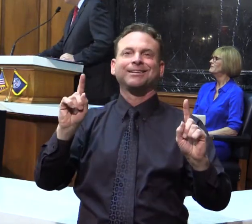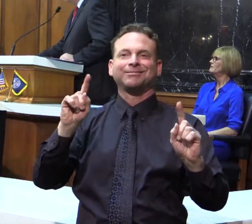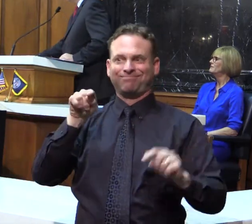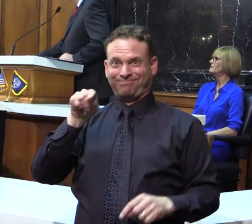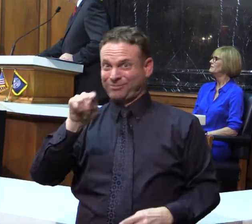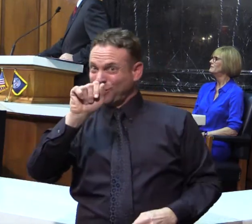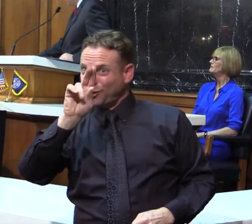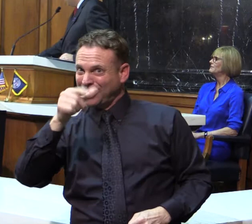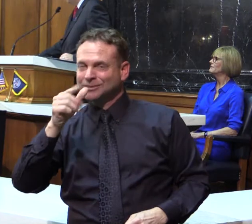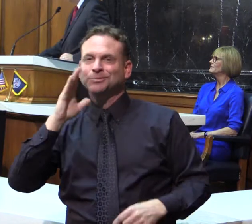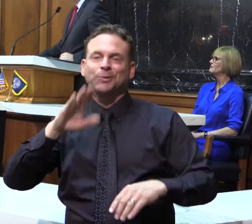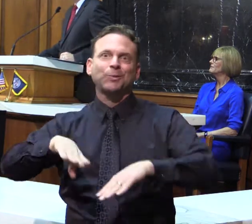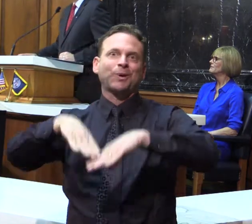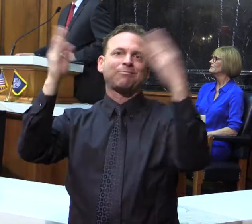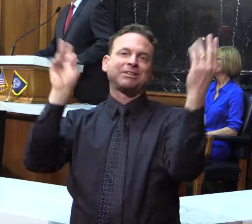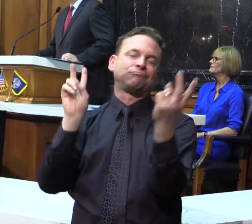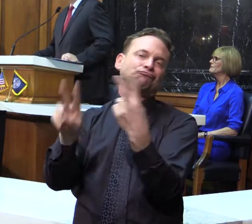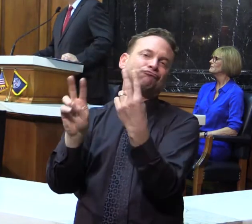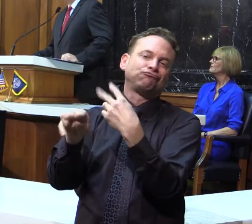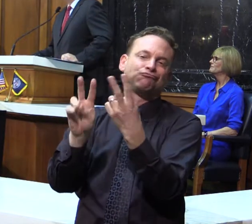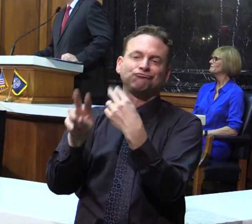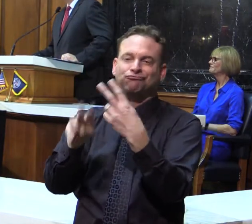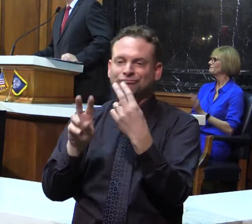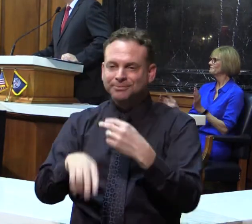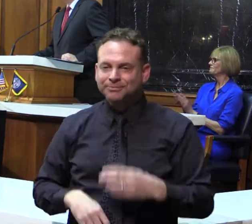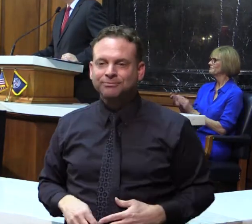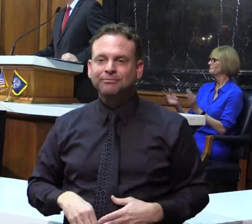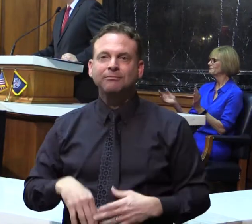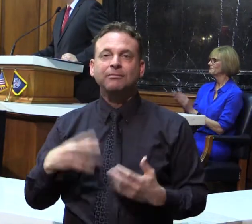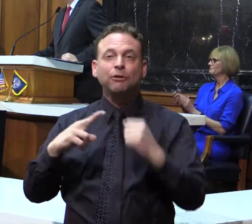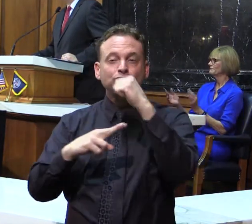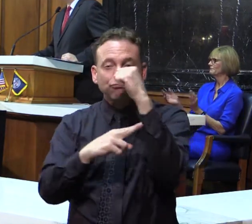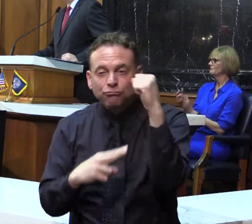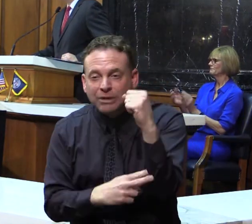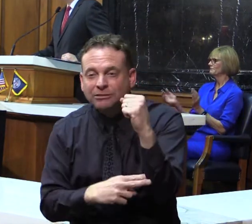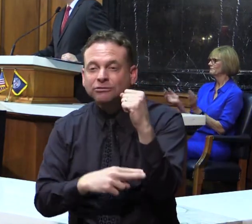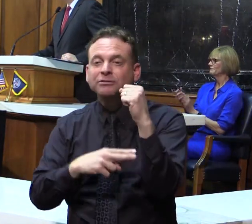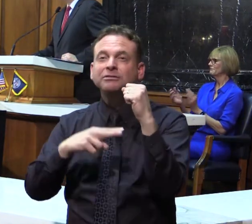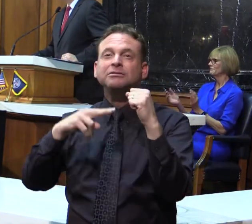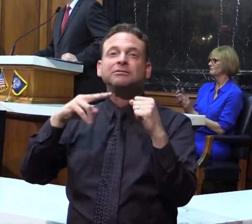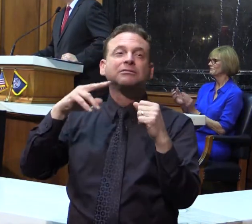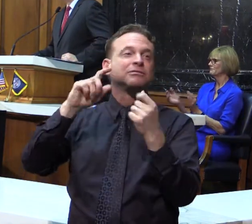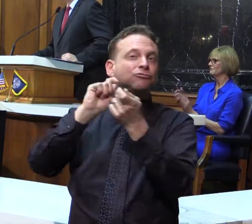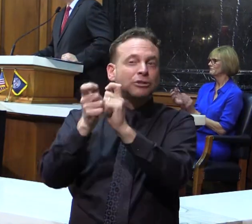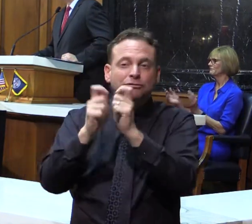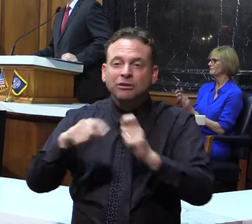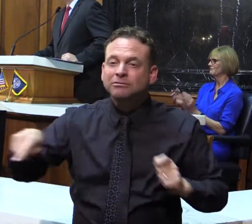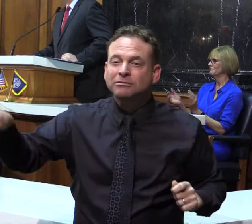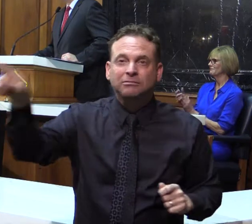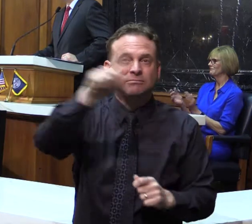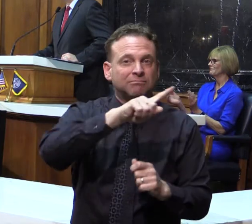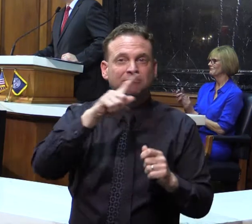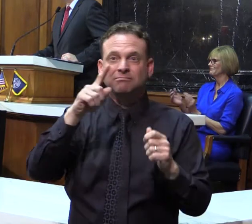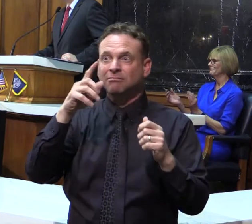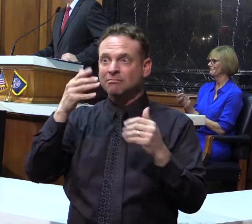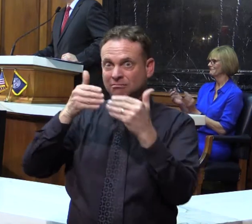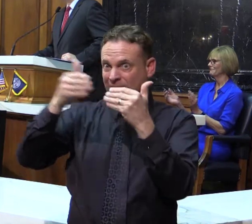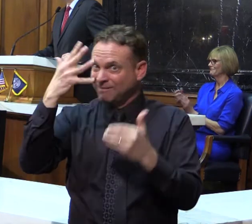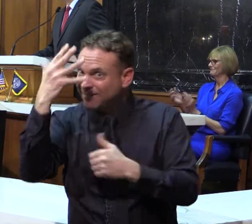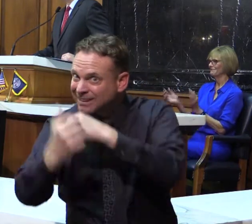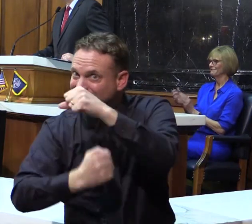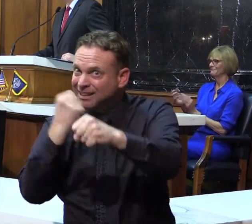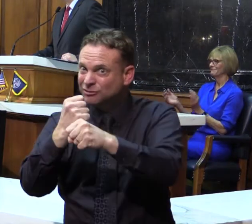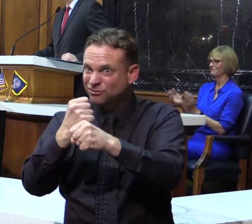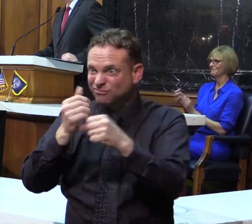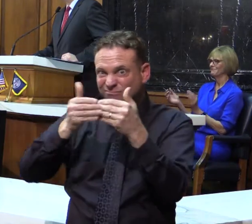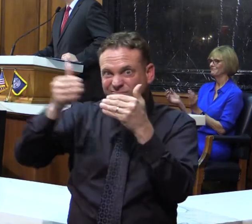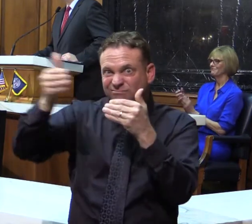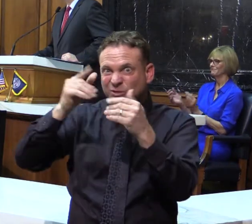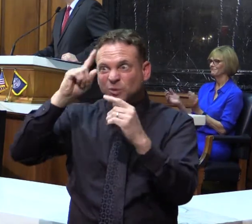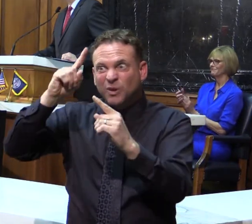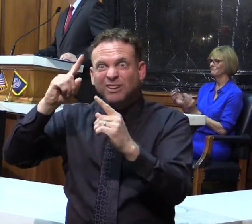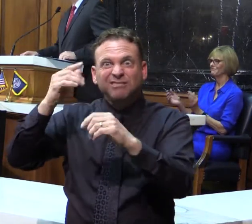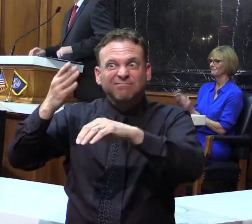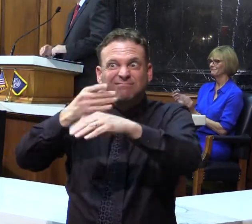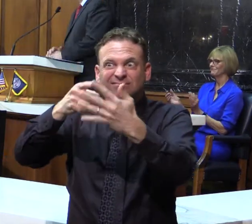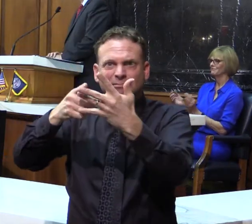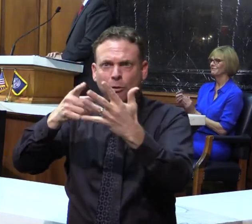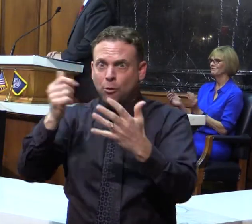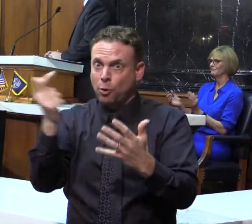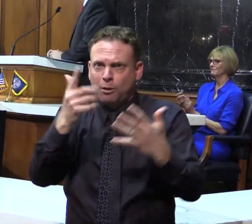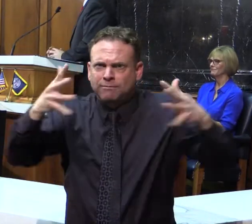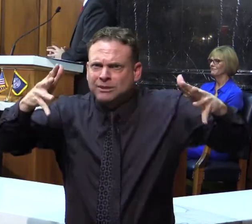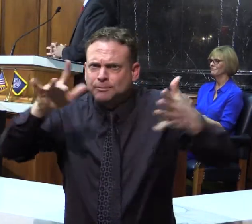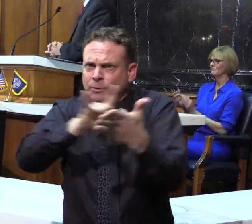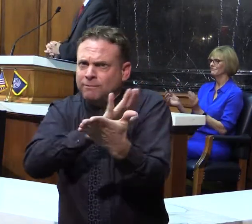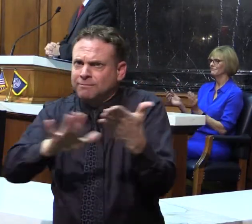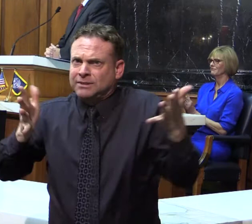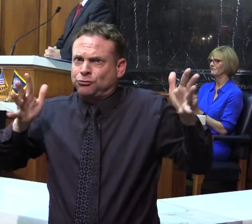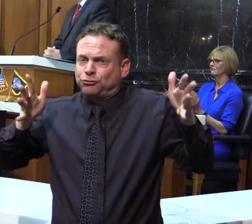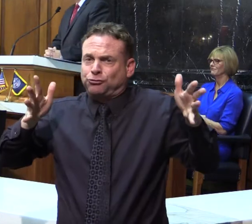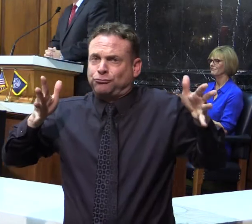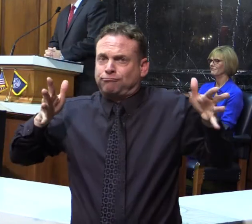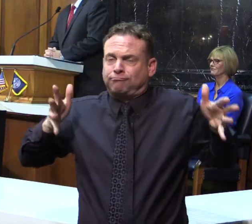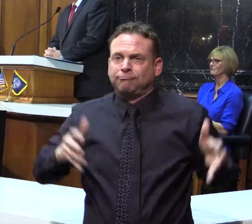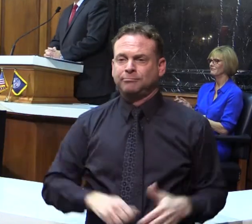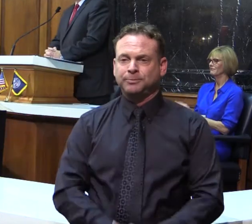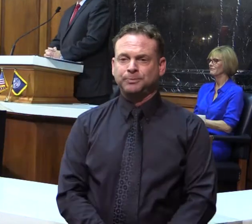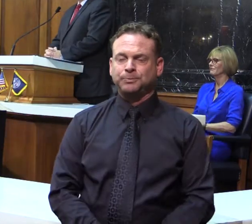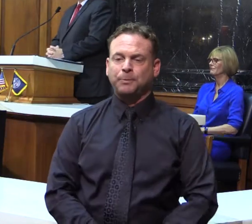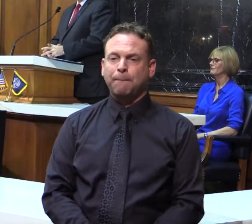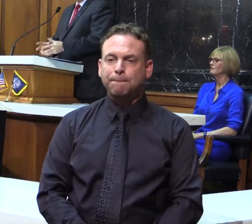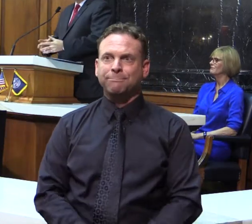all paid for.